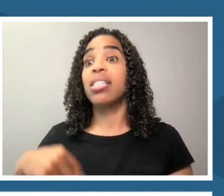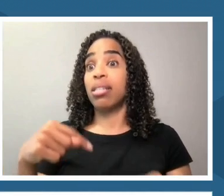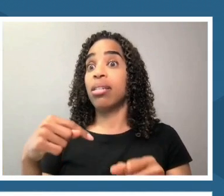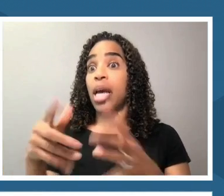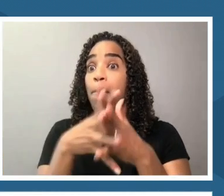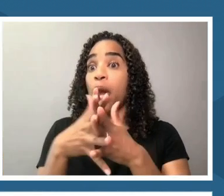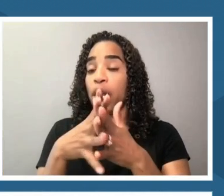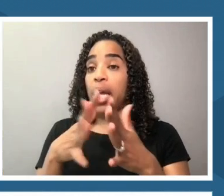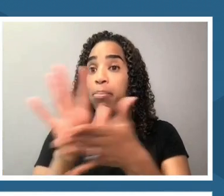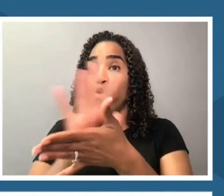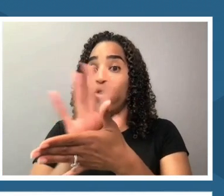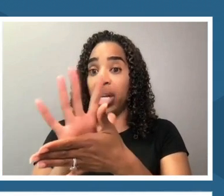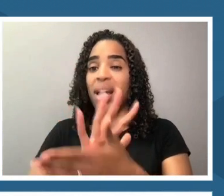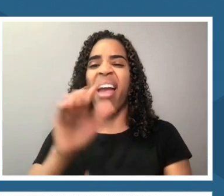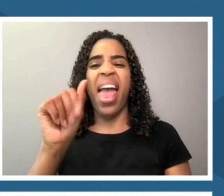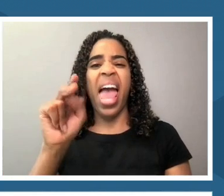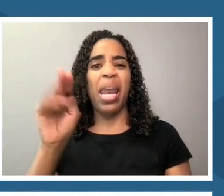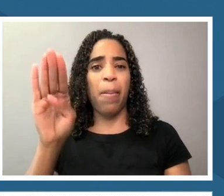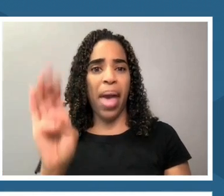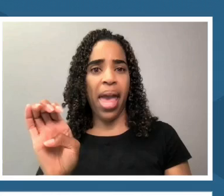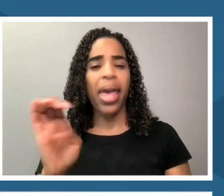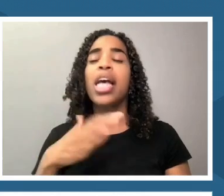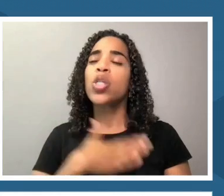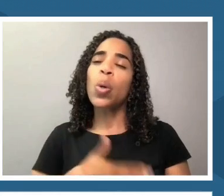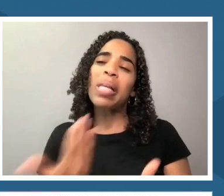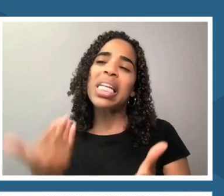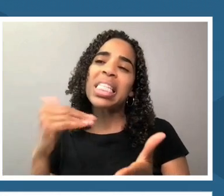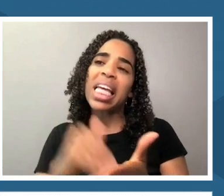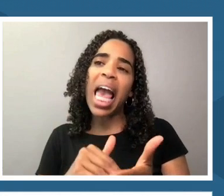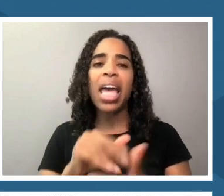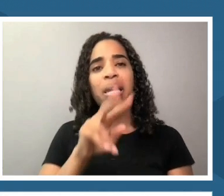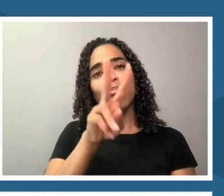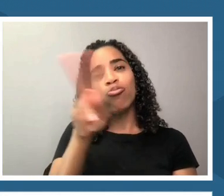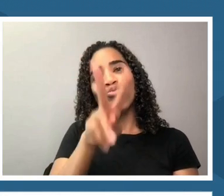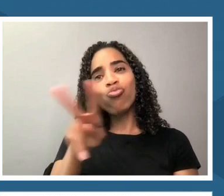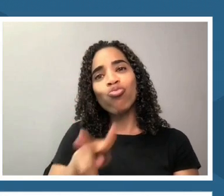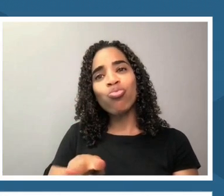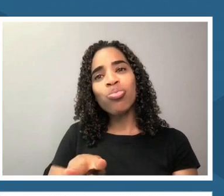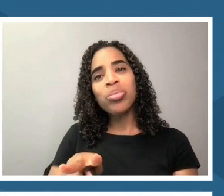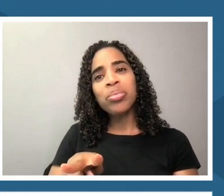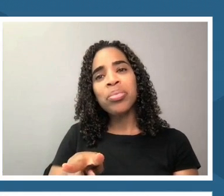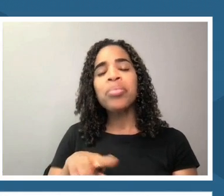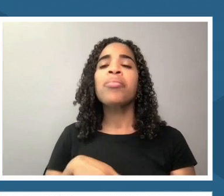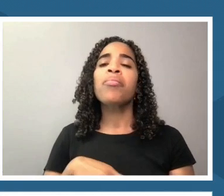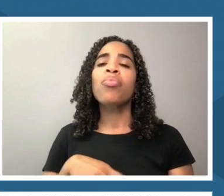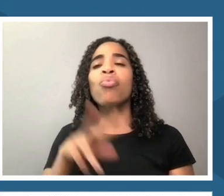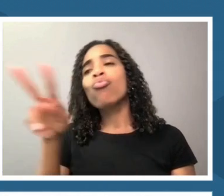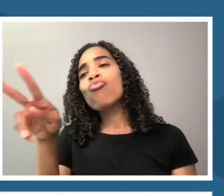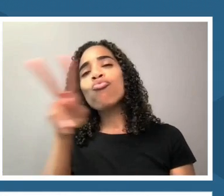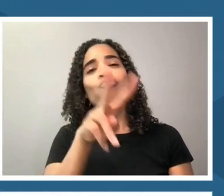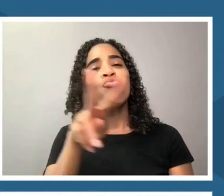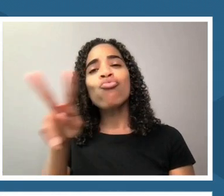what we did before please let your eyes wonder across the screen side by side